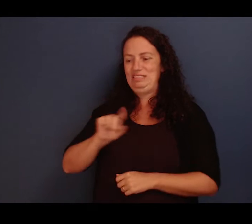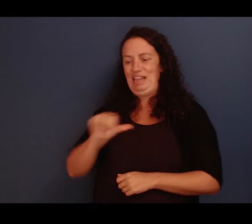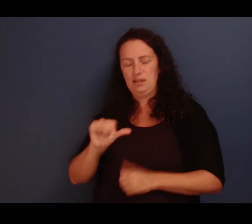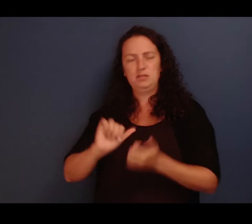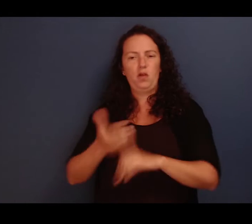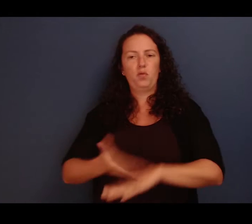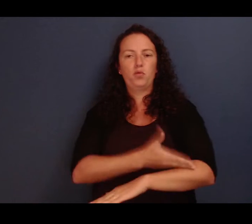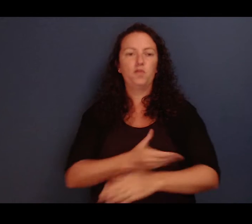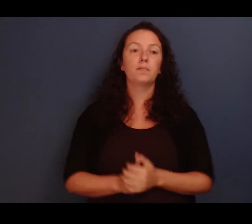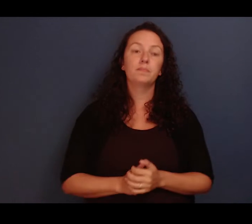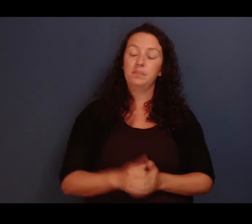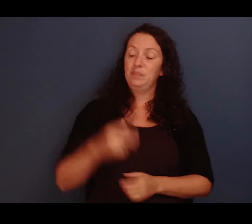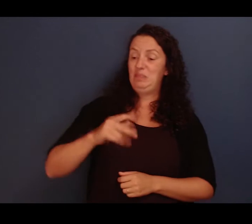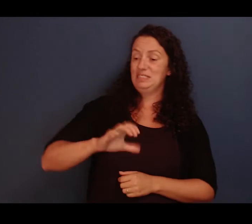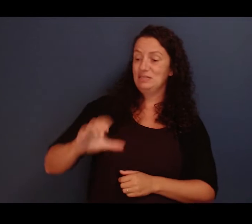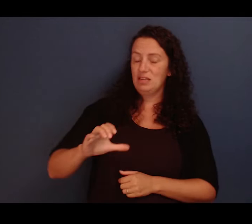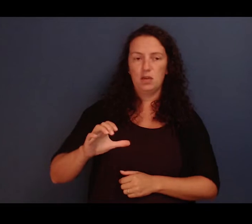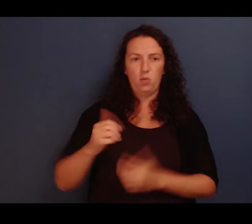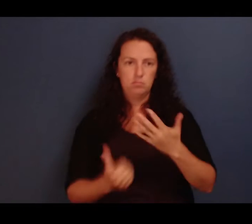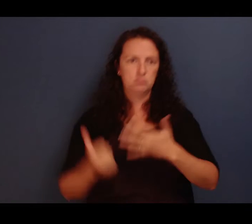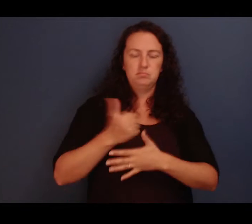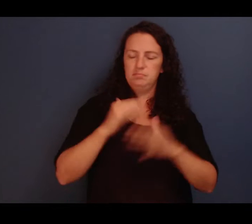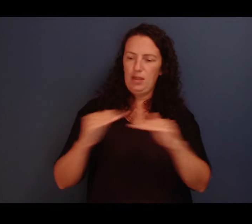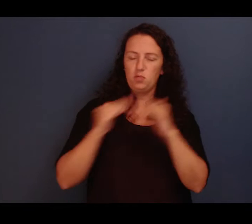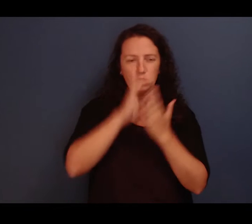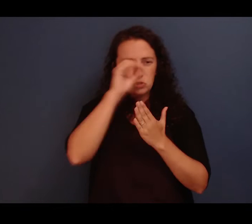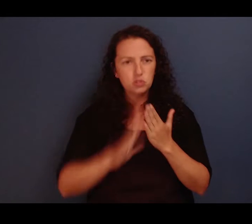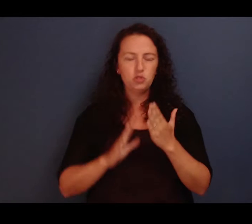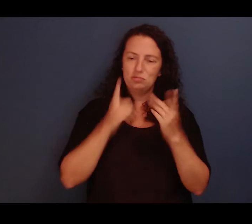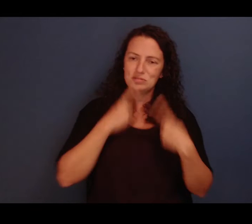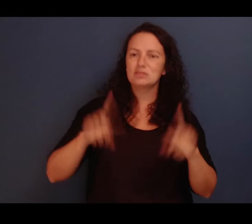PCC will advance equitable student success through the creation and diversification of